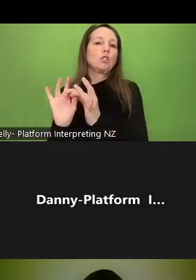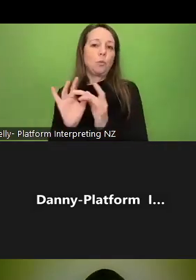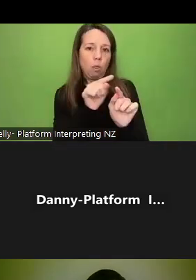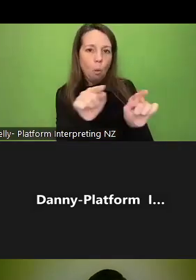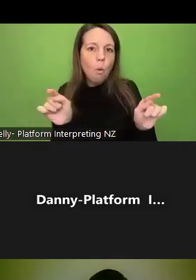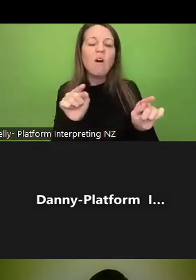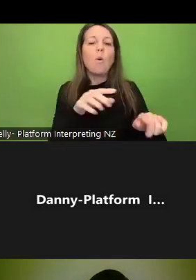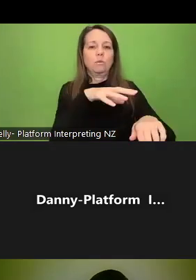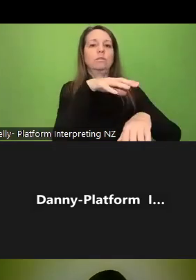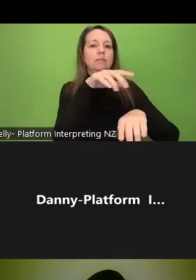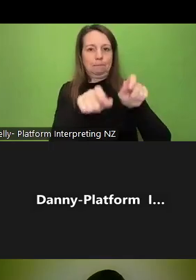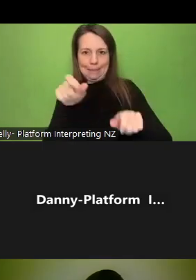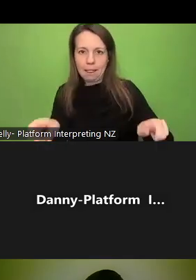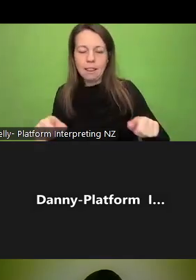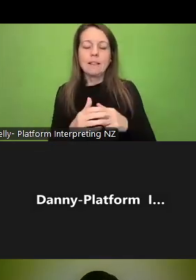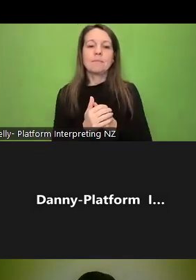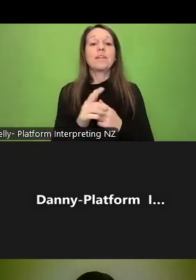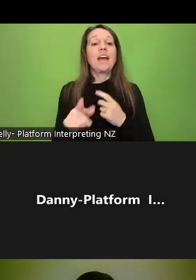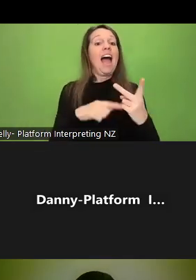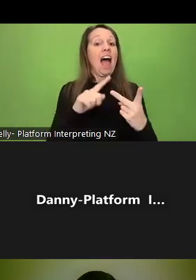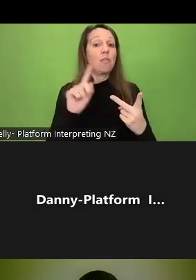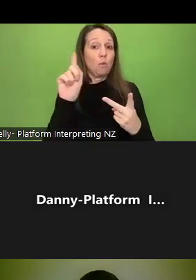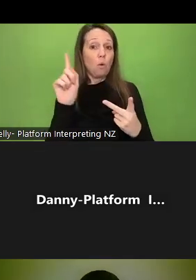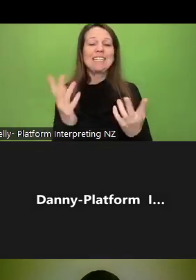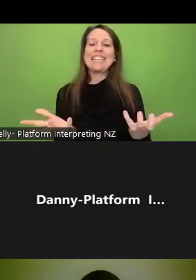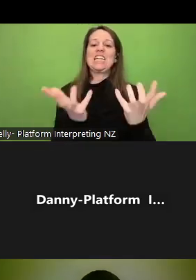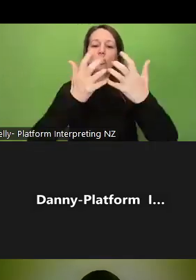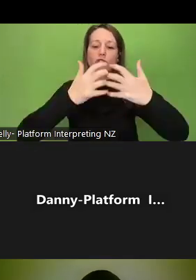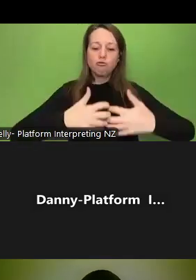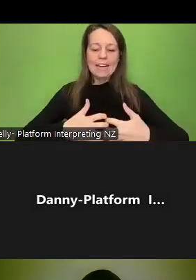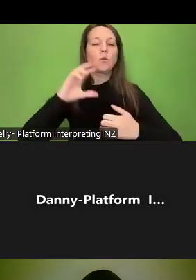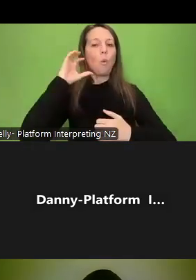And then another method to consider is integrated audio description.